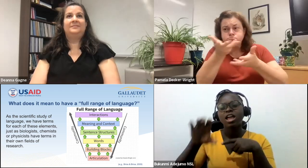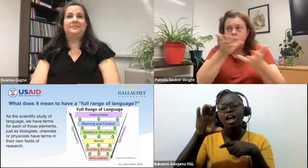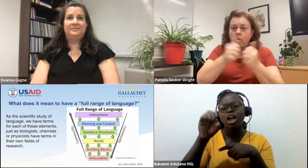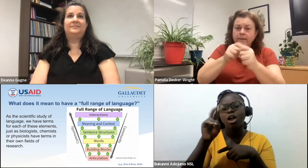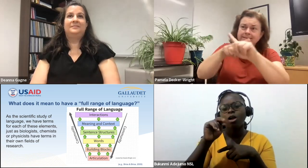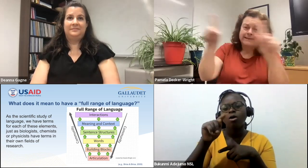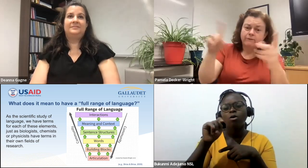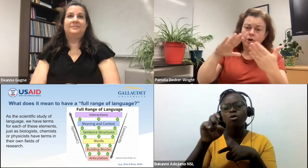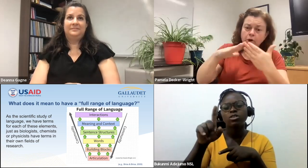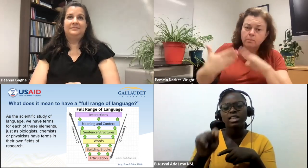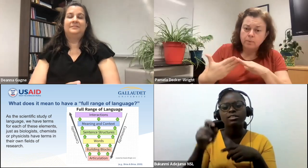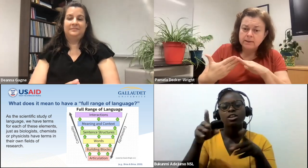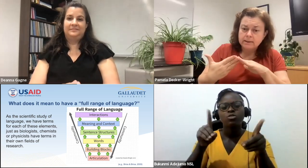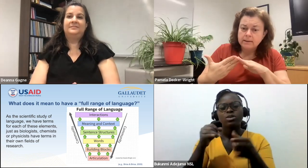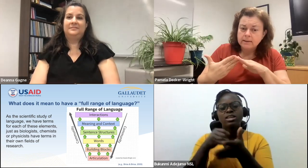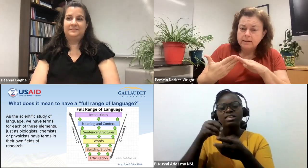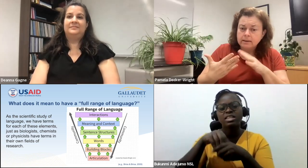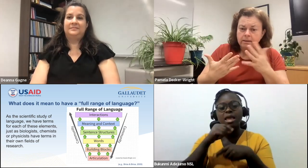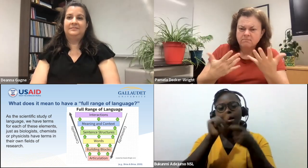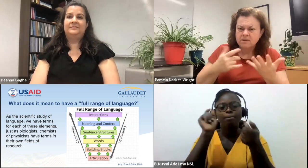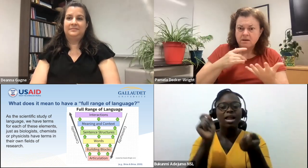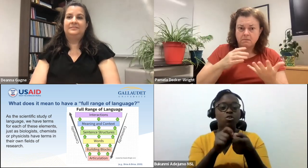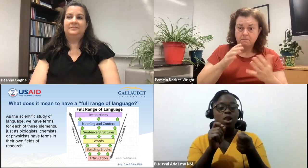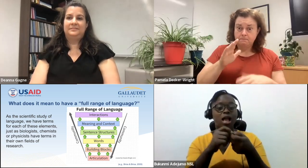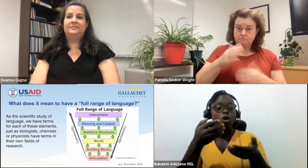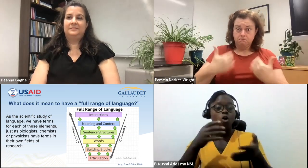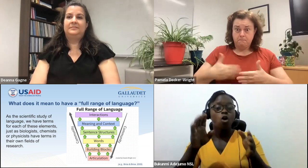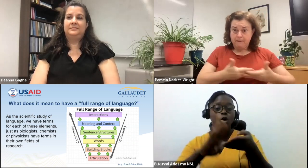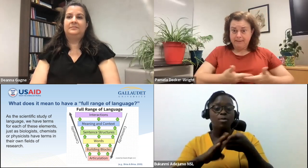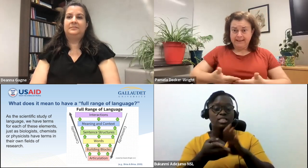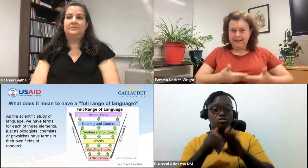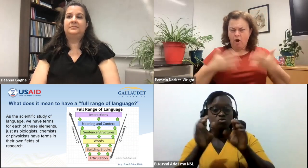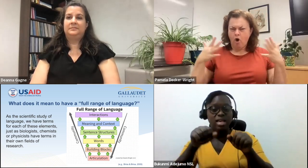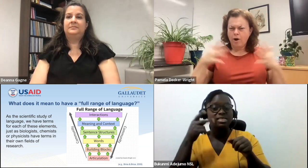They'll see how their language is being used in a family as opposed to out in a community.